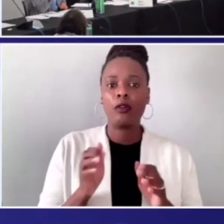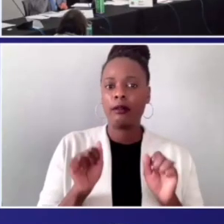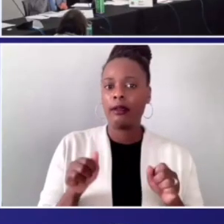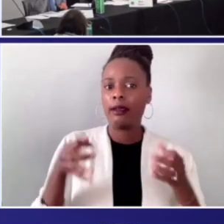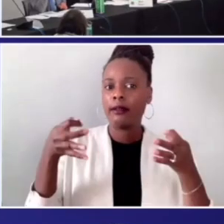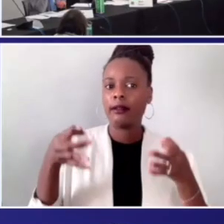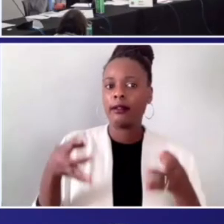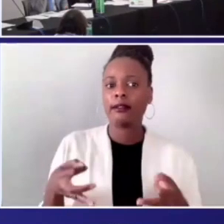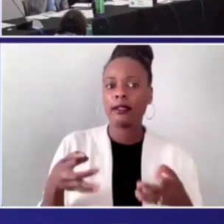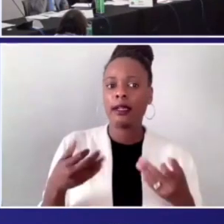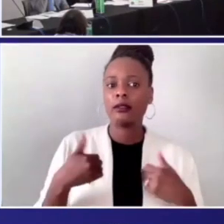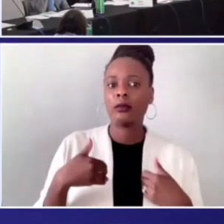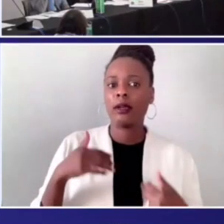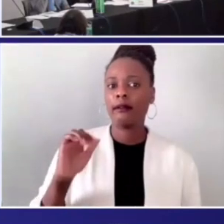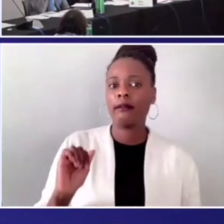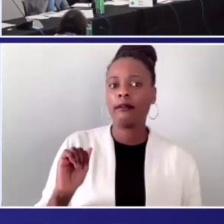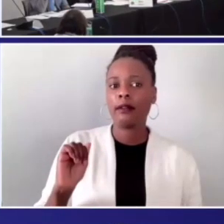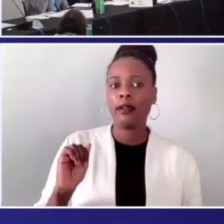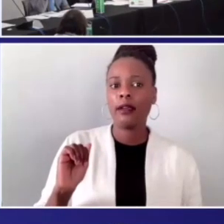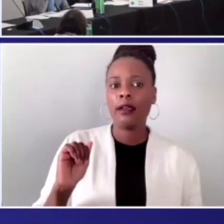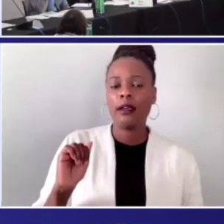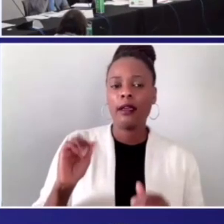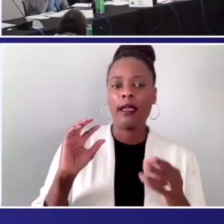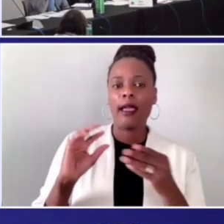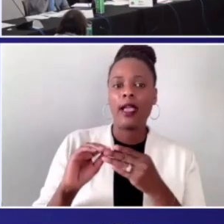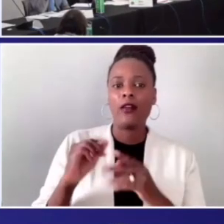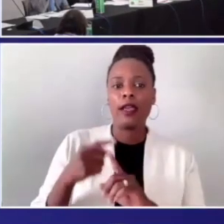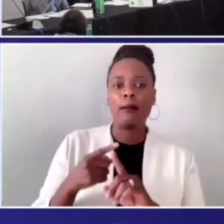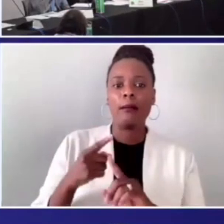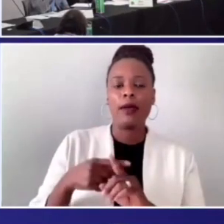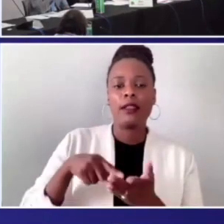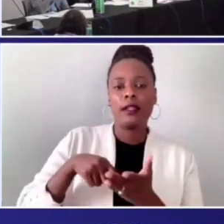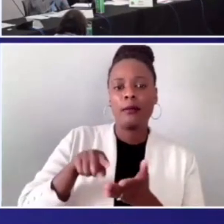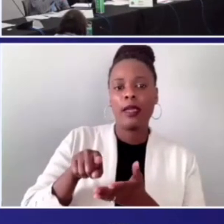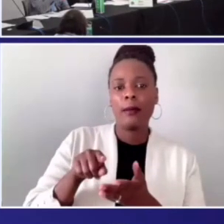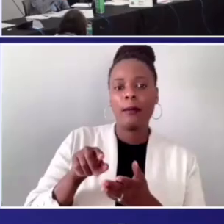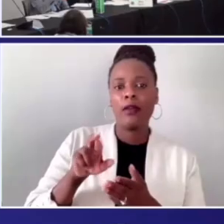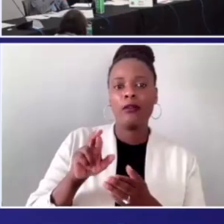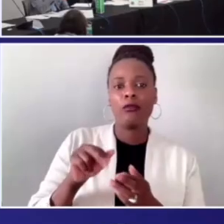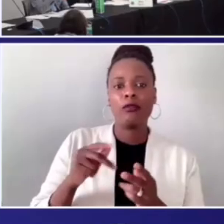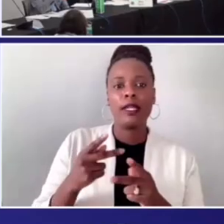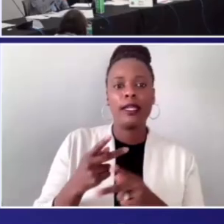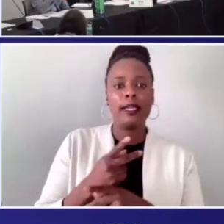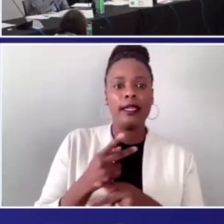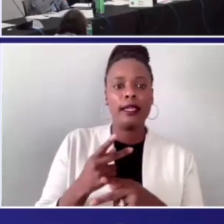aggregate monthly payment recalculated to not exceed the applicable amount when the borrower initially enters the plan.